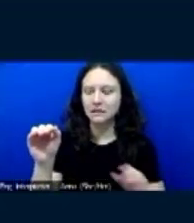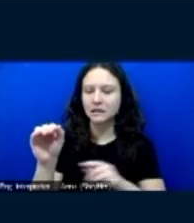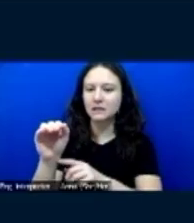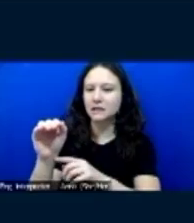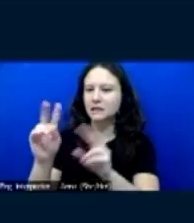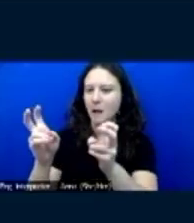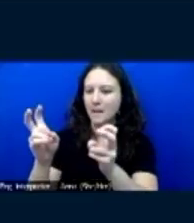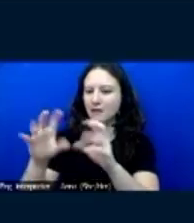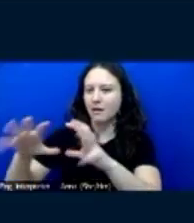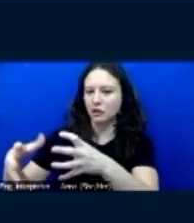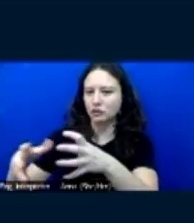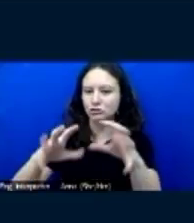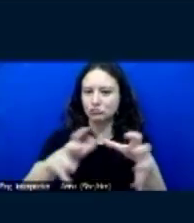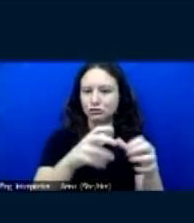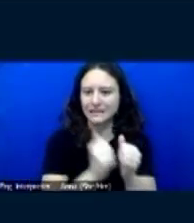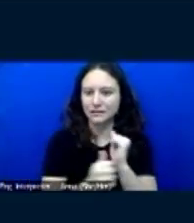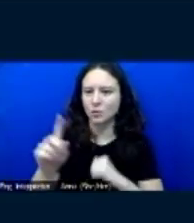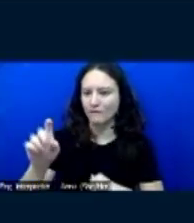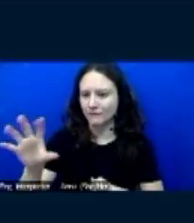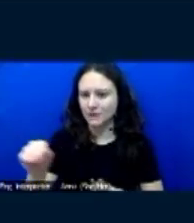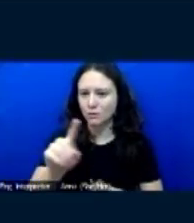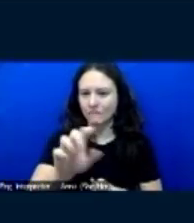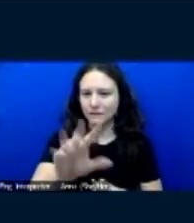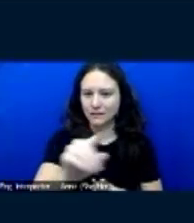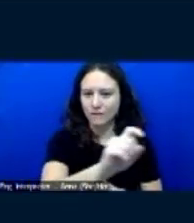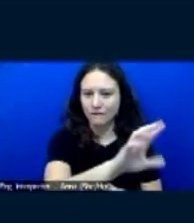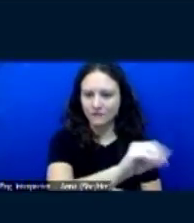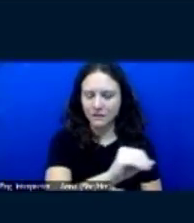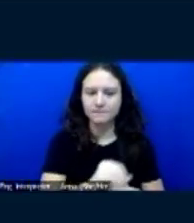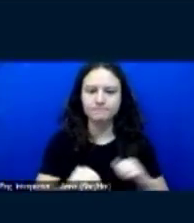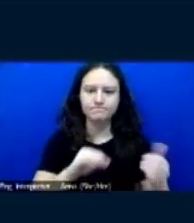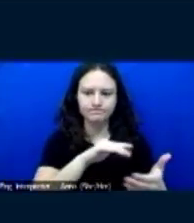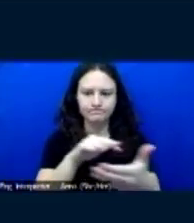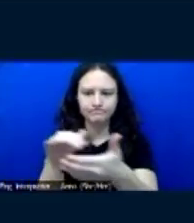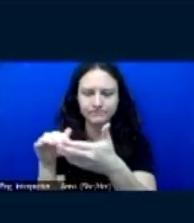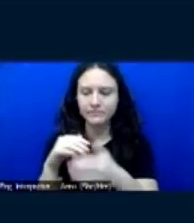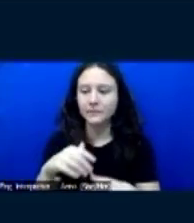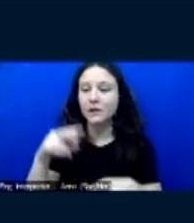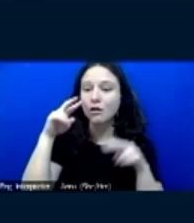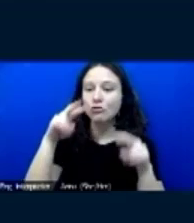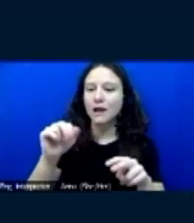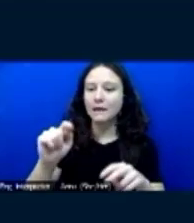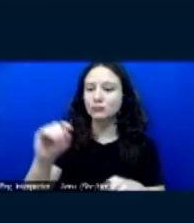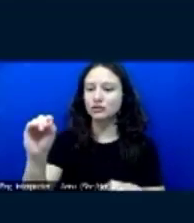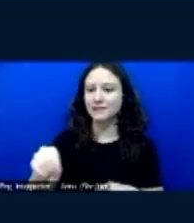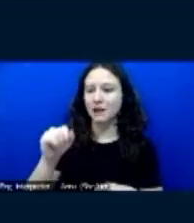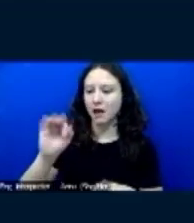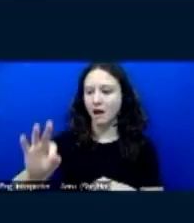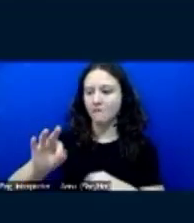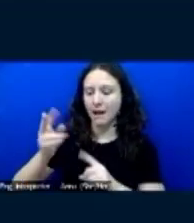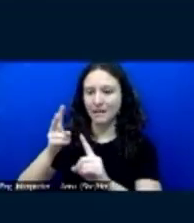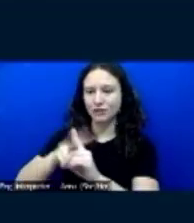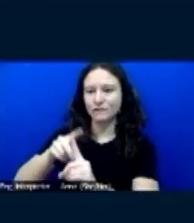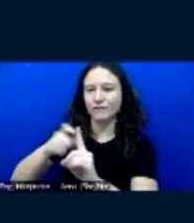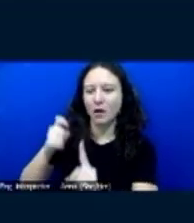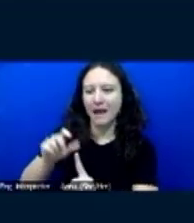And then, they looked at the percent of applications within each of those clusters that came from African American scientists.